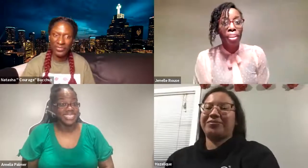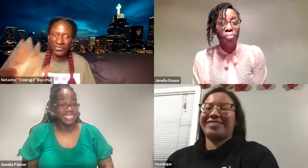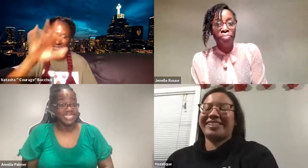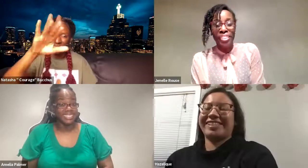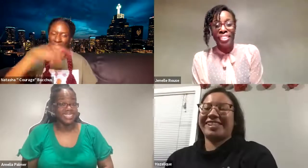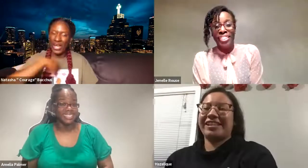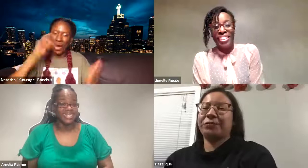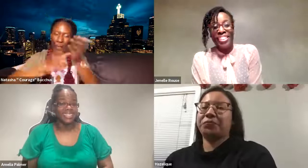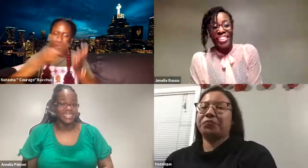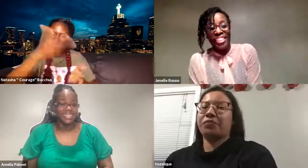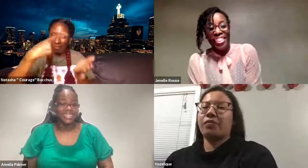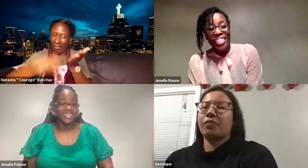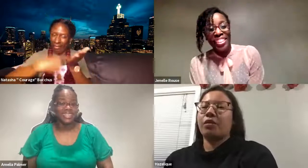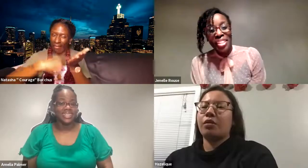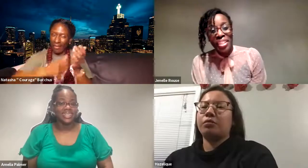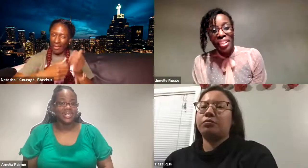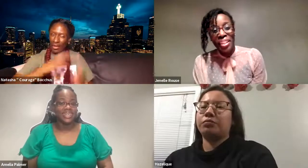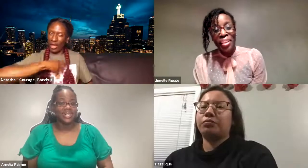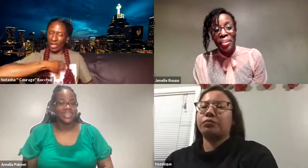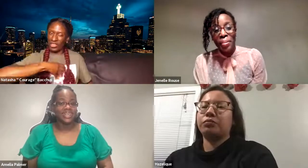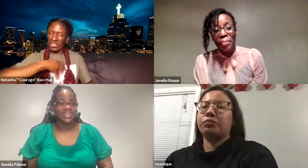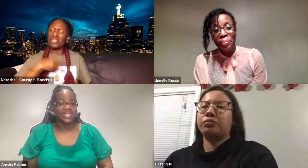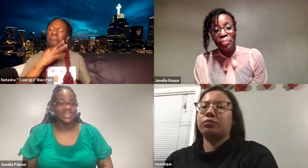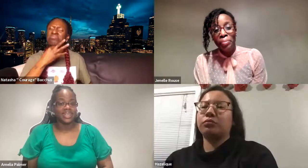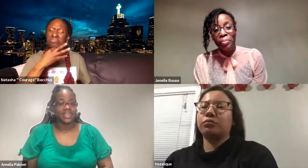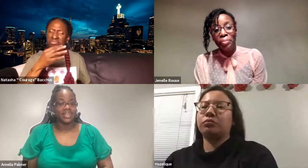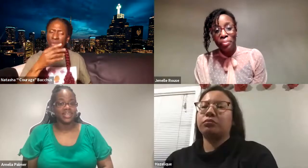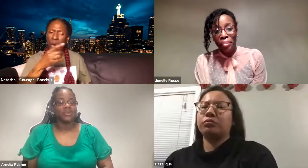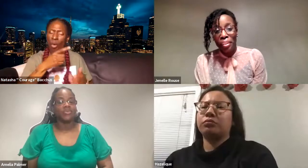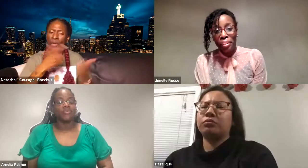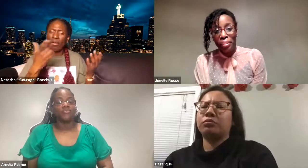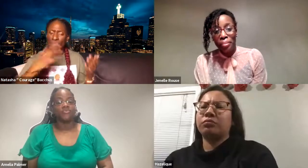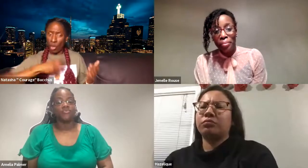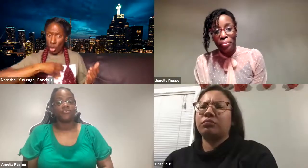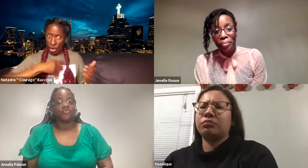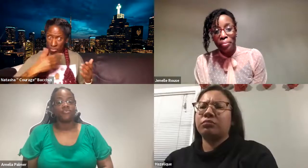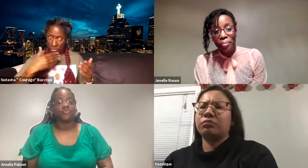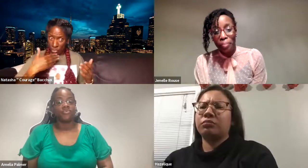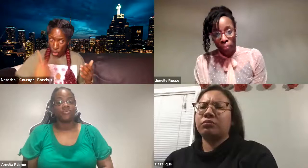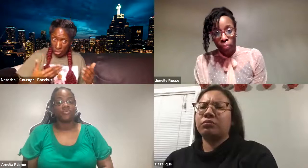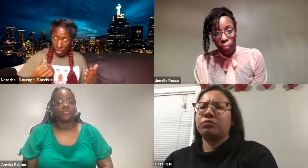sorry for the interpreter. - and i see the discussion here